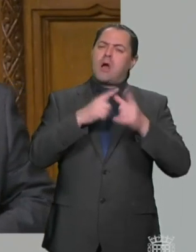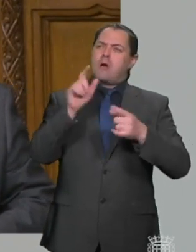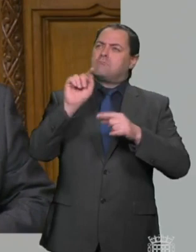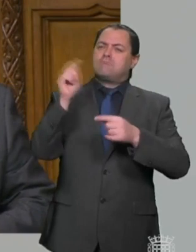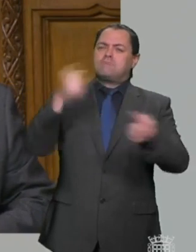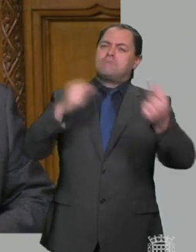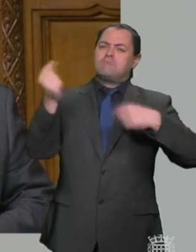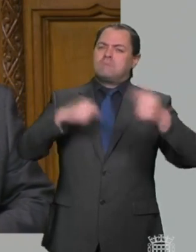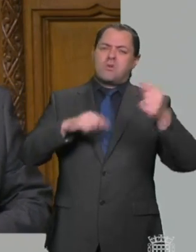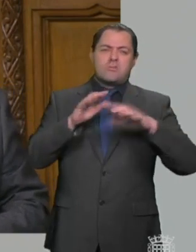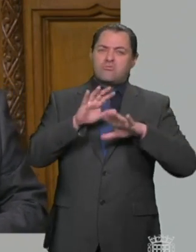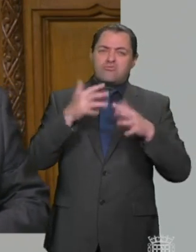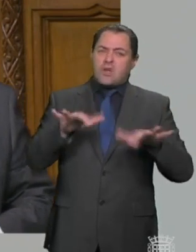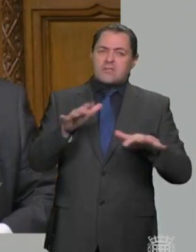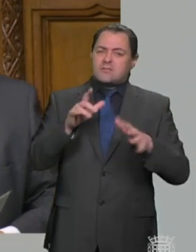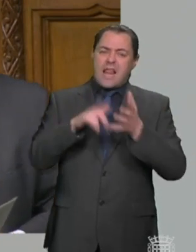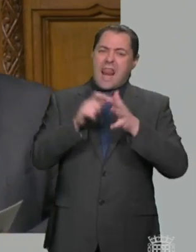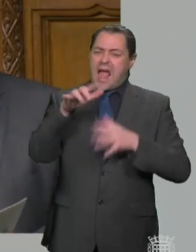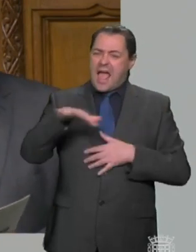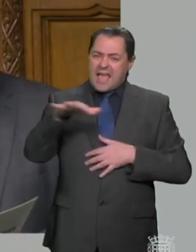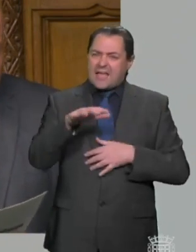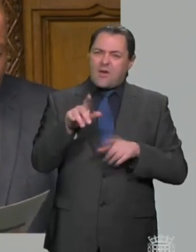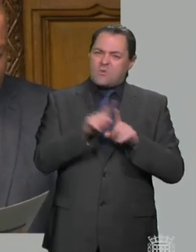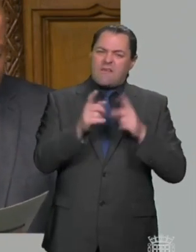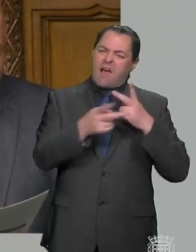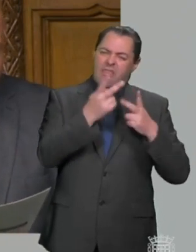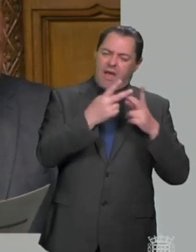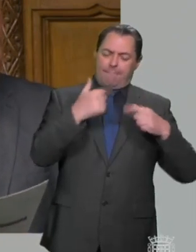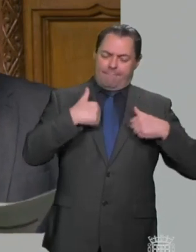we have some real gems in my constituency of Workington outside the national park. With a